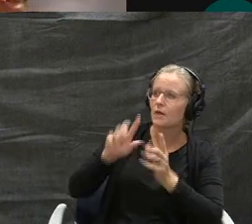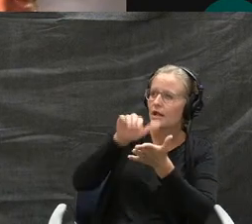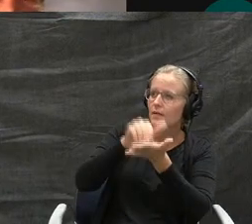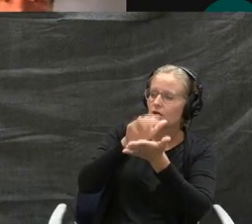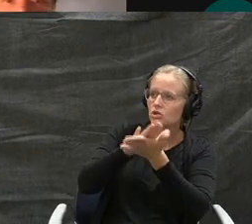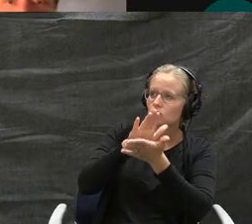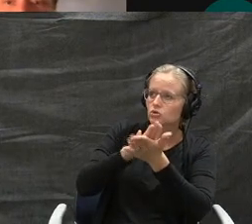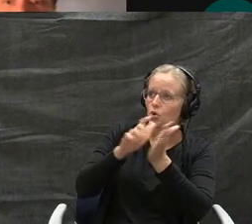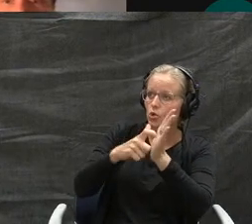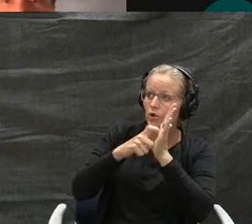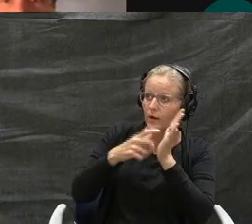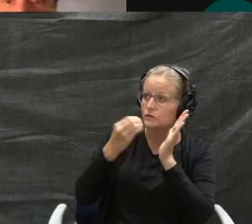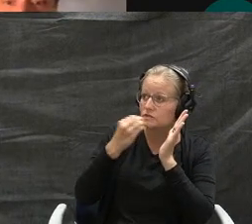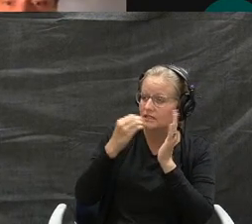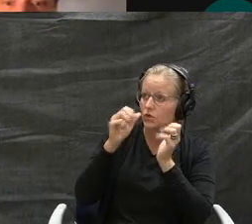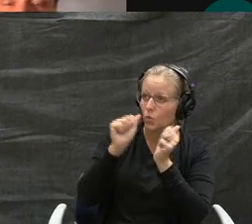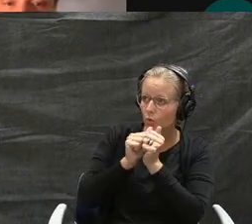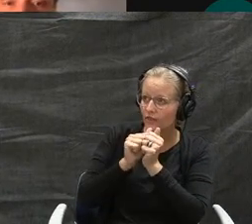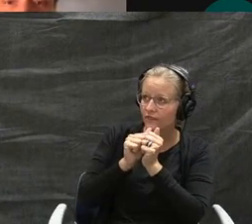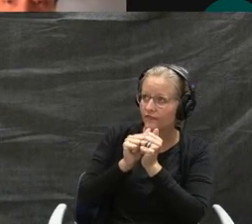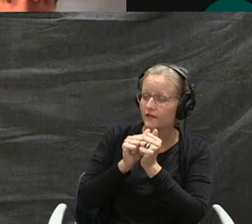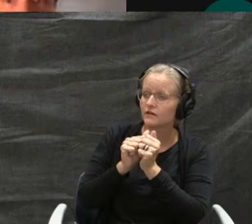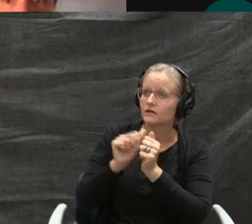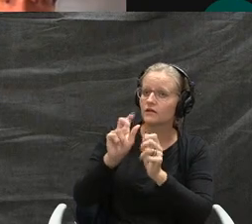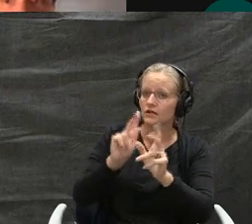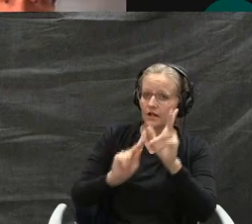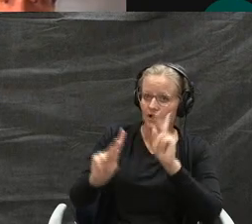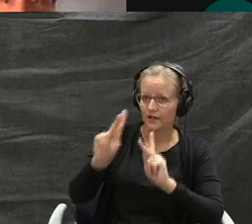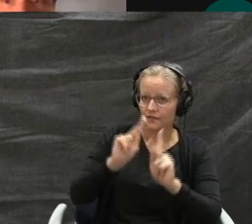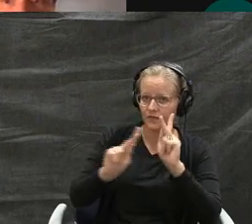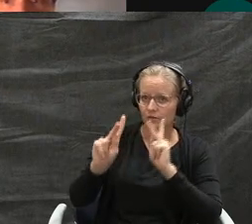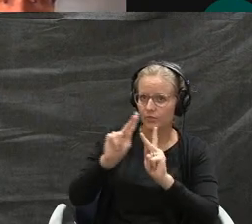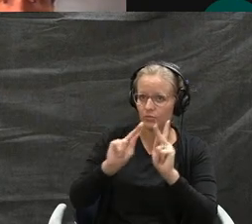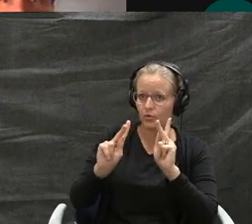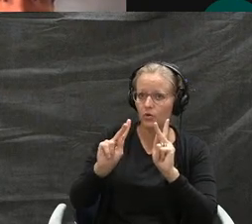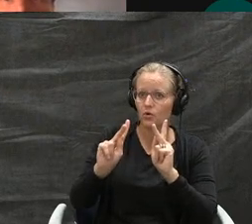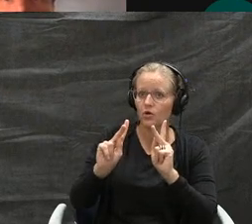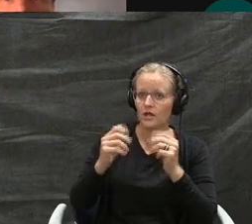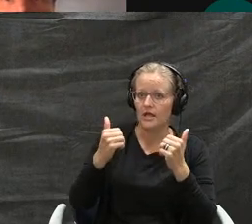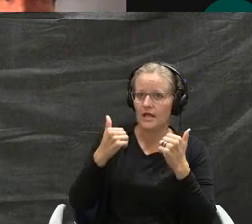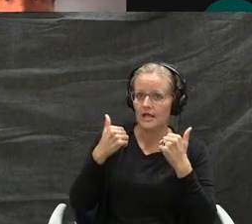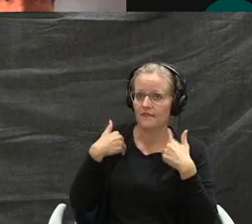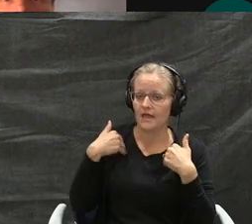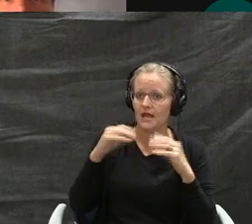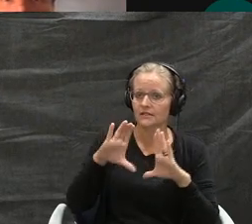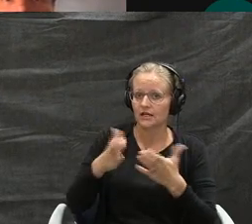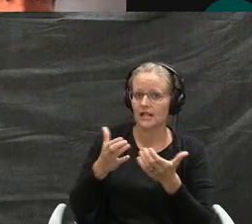required to eat with the people that they had the class with before or right after lunch?